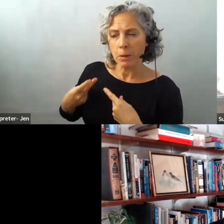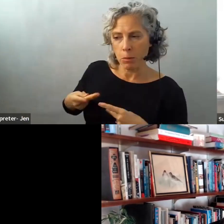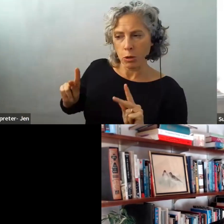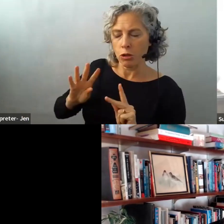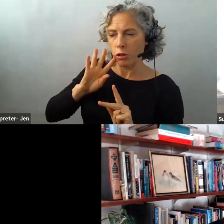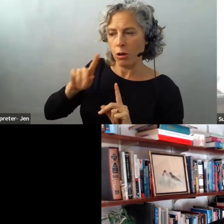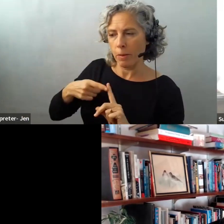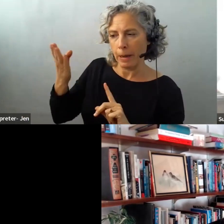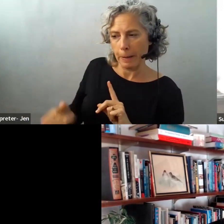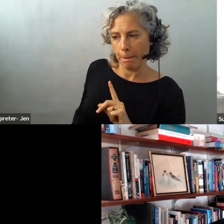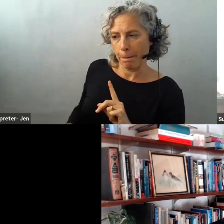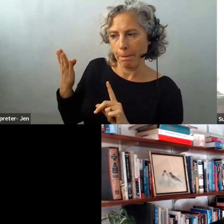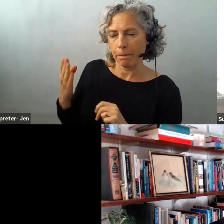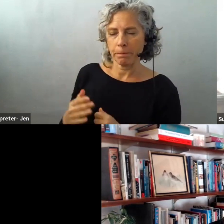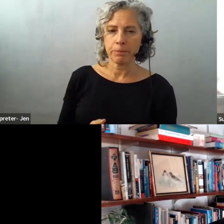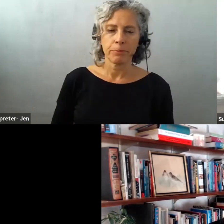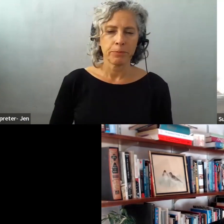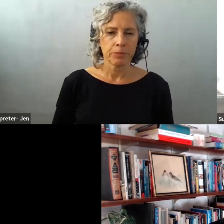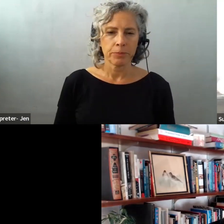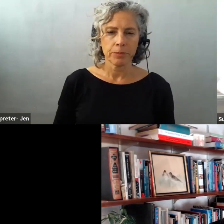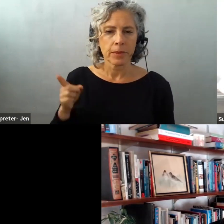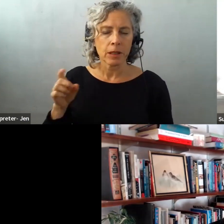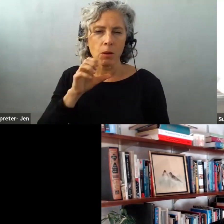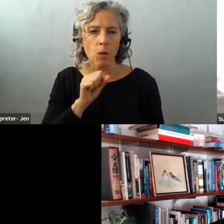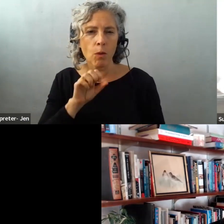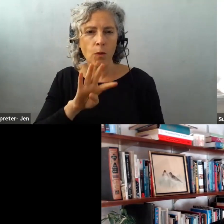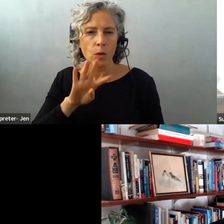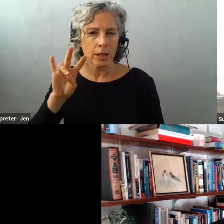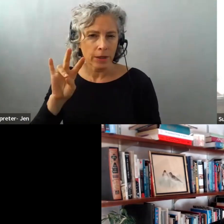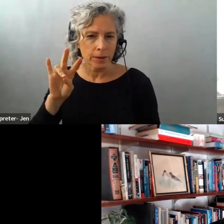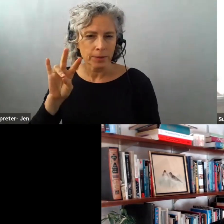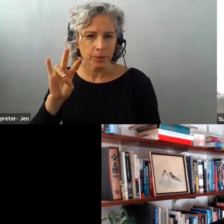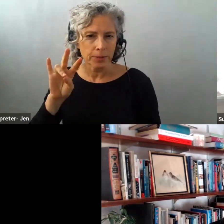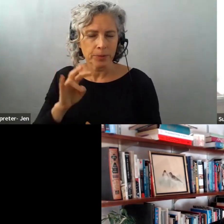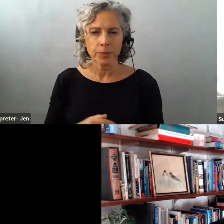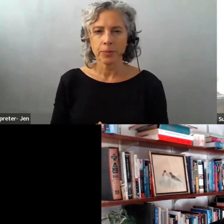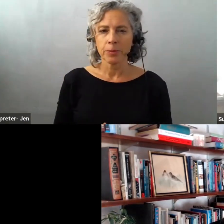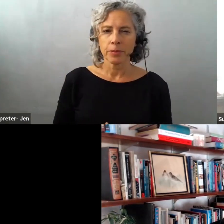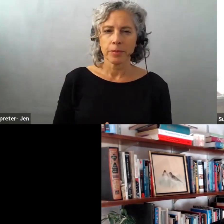about him. He's 47 years old. He